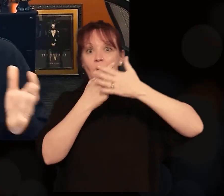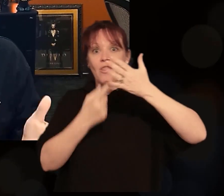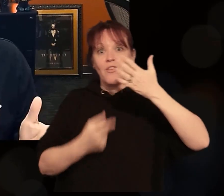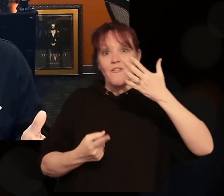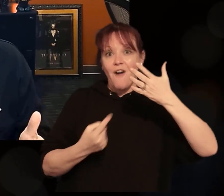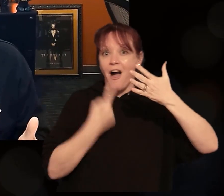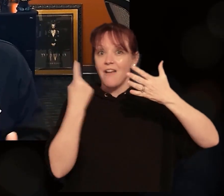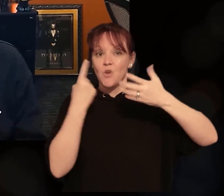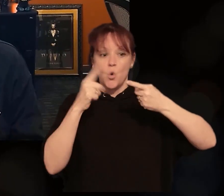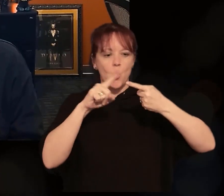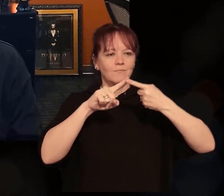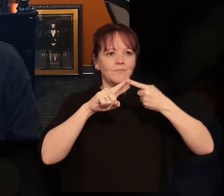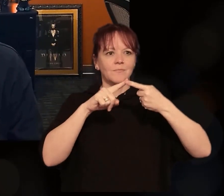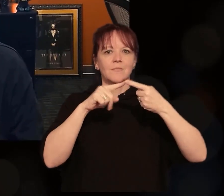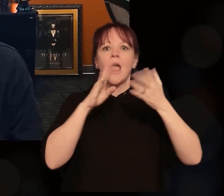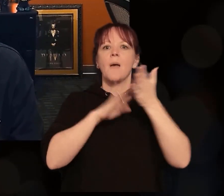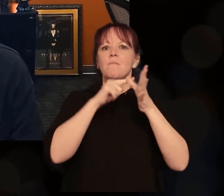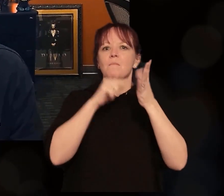Matthew Allcock, know as The Wobbly Gamer,